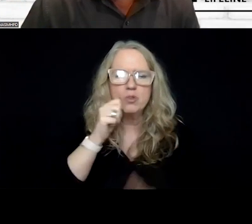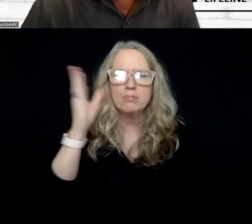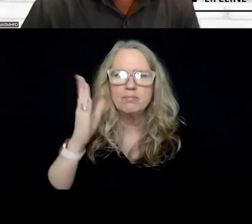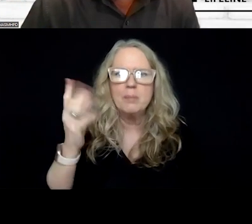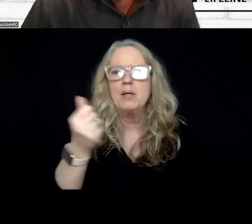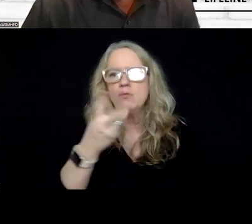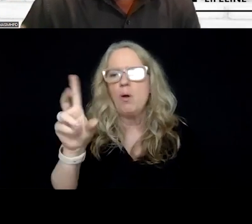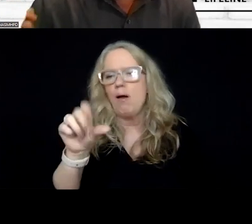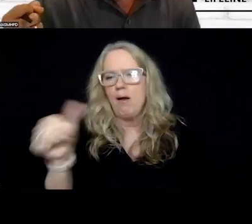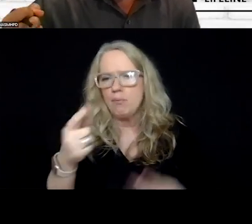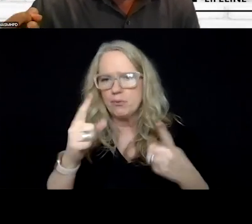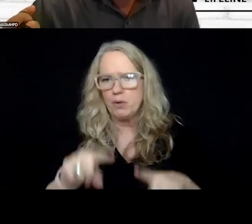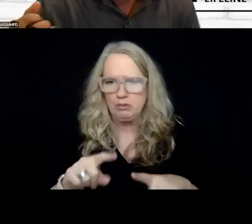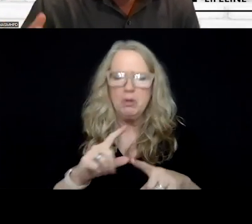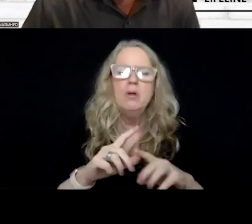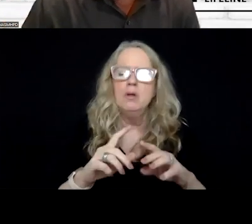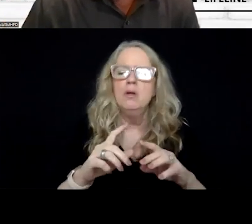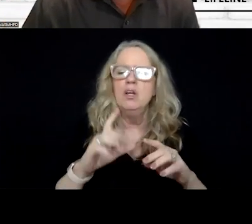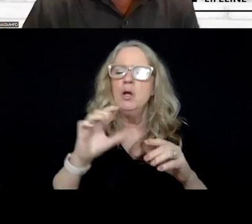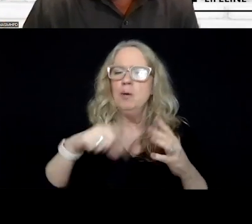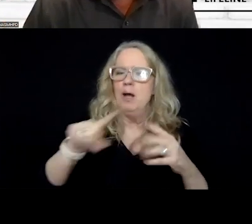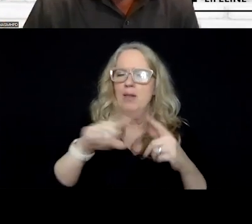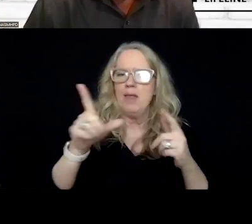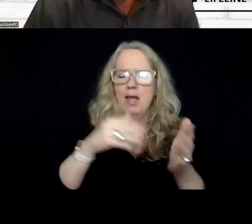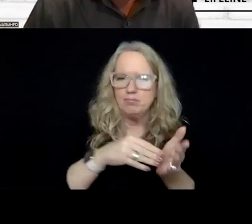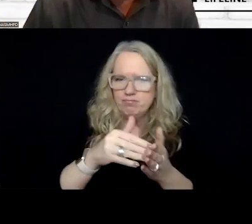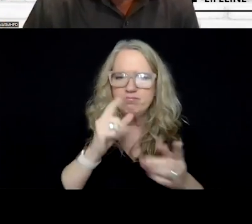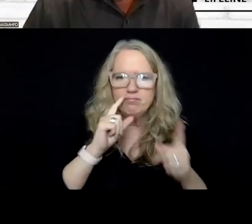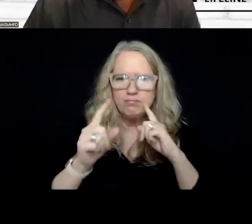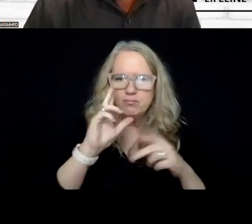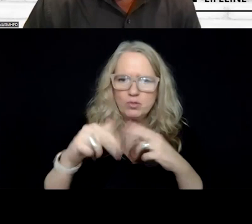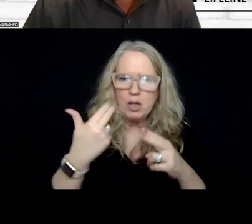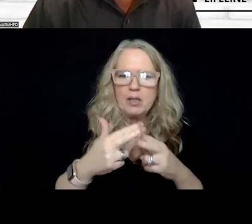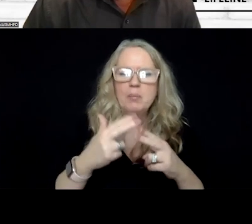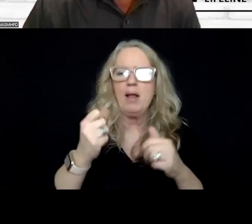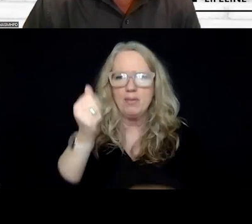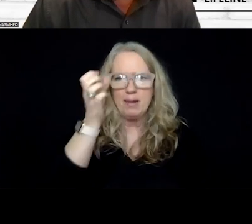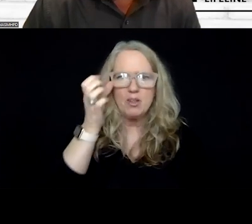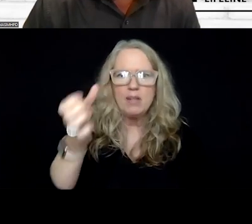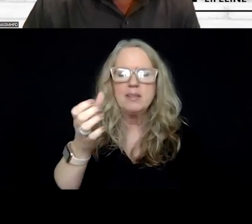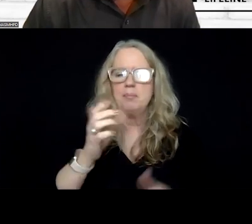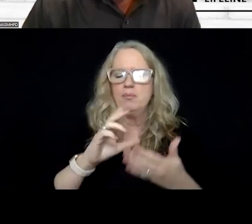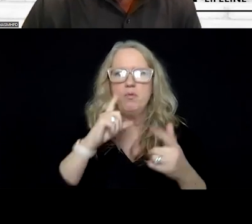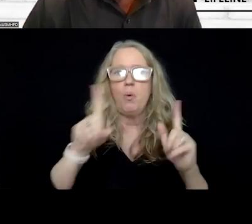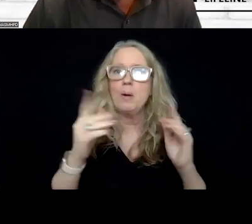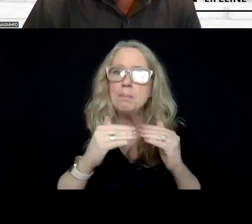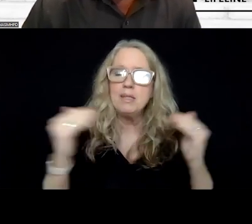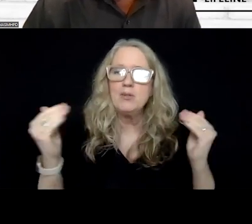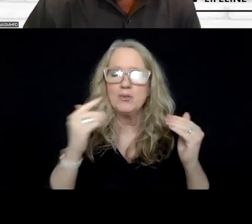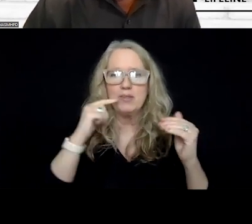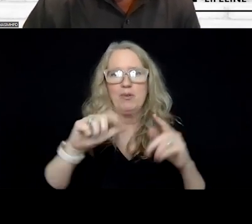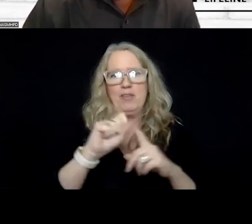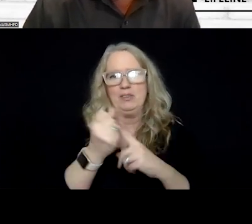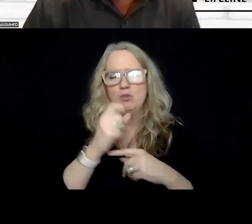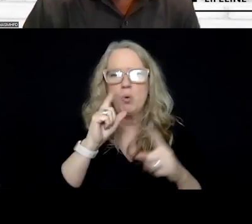OCCASIONS, BUT TALKED ABOUT FREQUENTLY WITH PEERS. IN THIS CASE, IT IS HIRING PEERS WITH